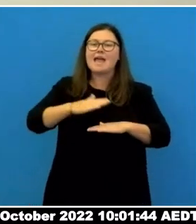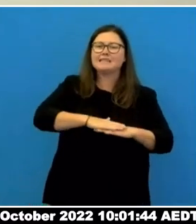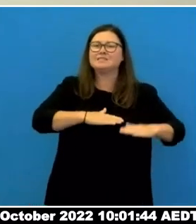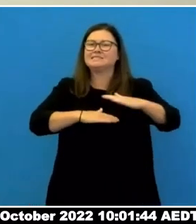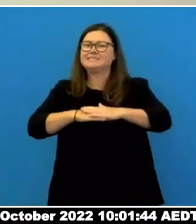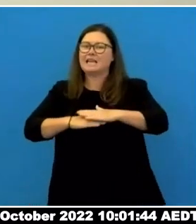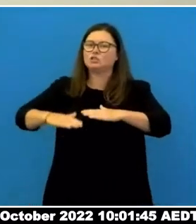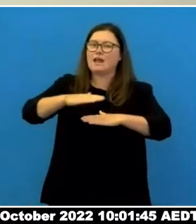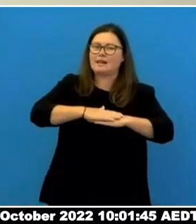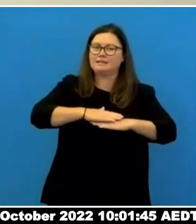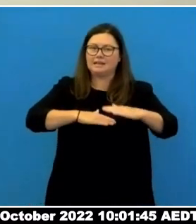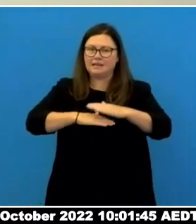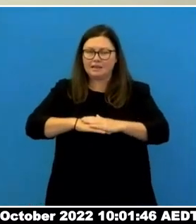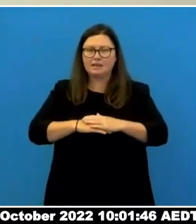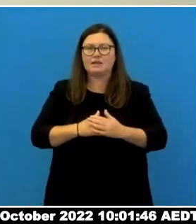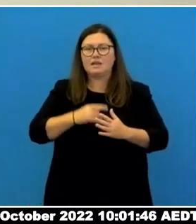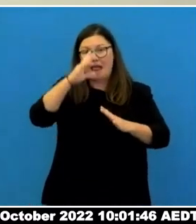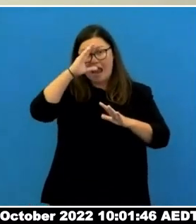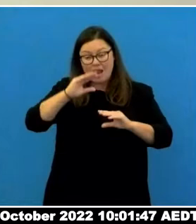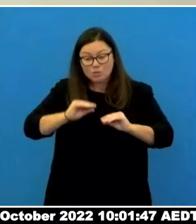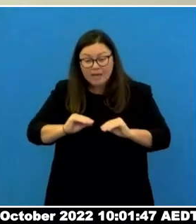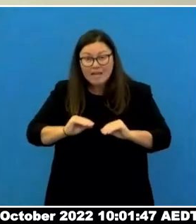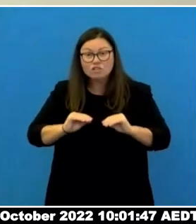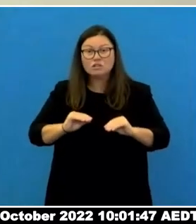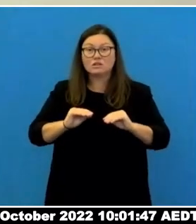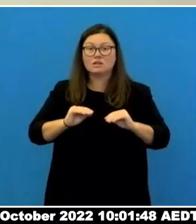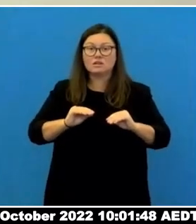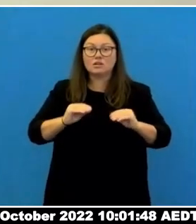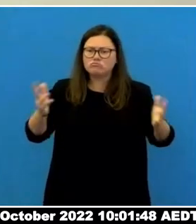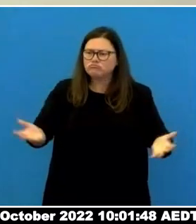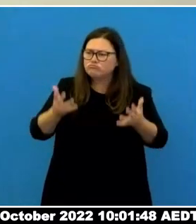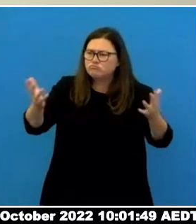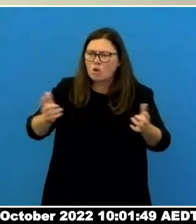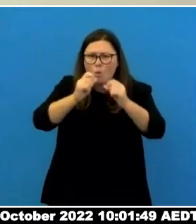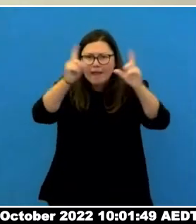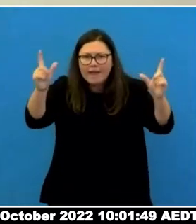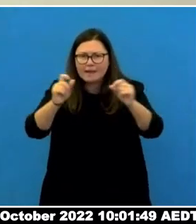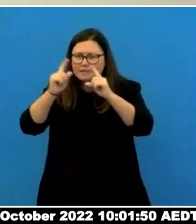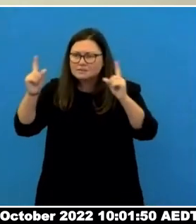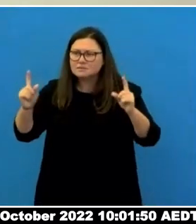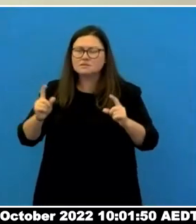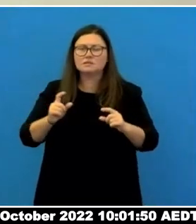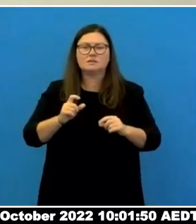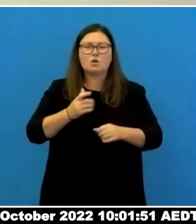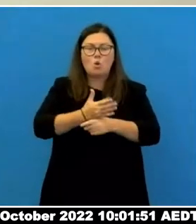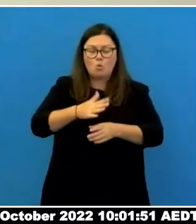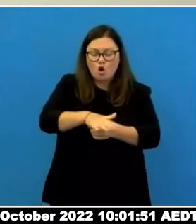Education and awareness raising. Cultural safety in workplaces and service provision.